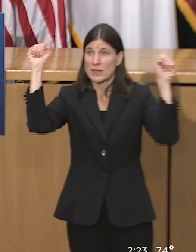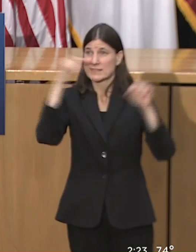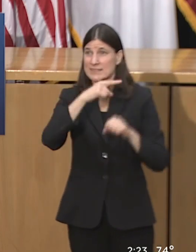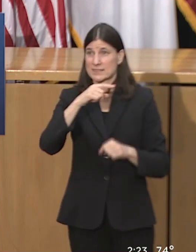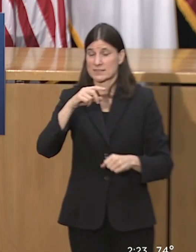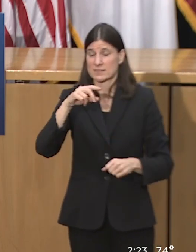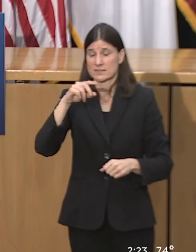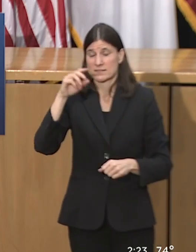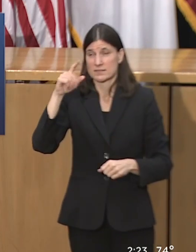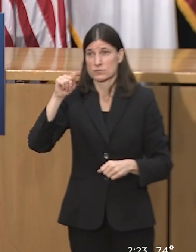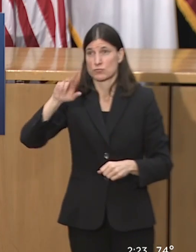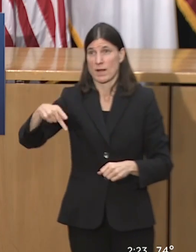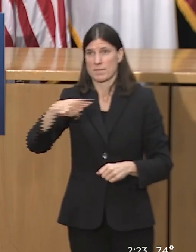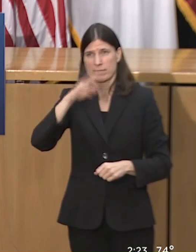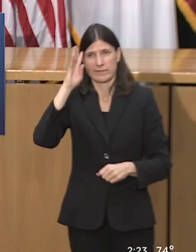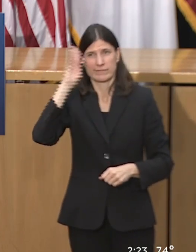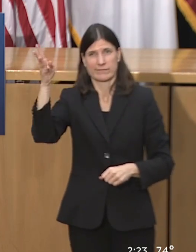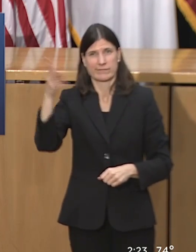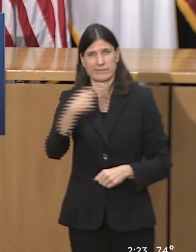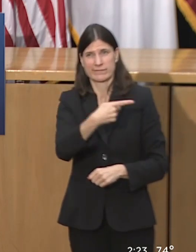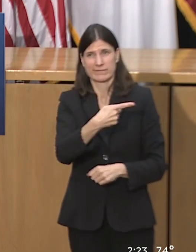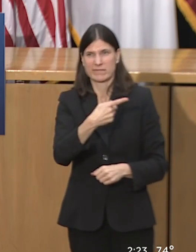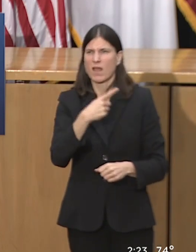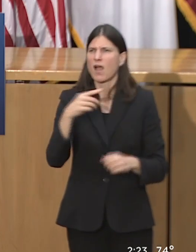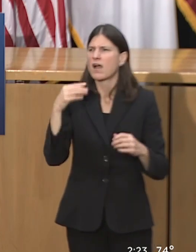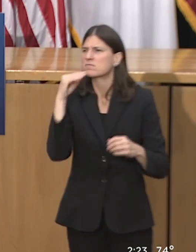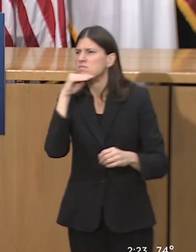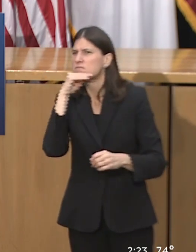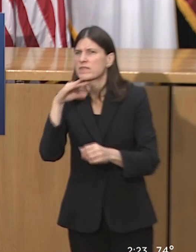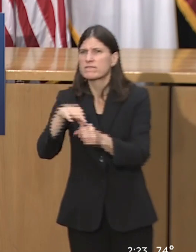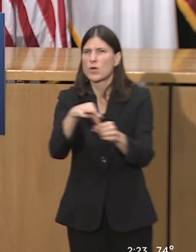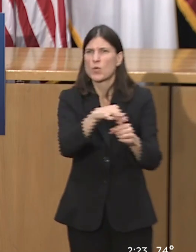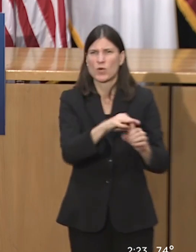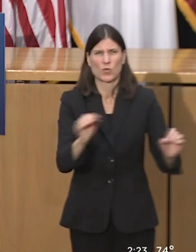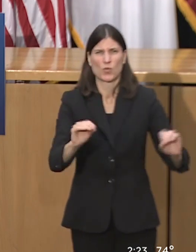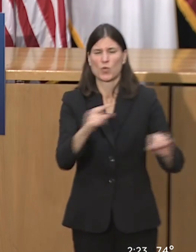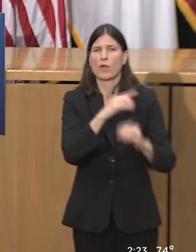IS SOME NATIONAL CONSPIRACY ART